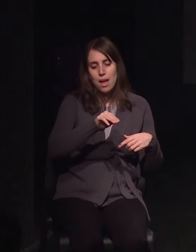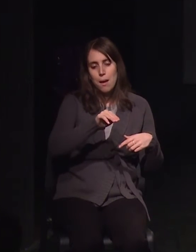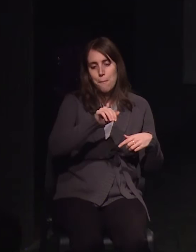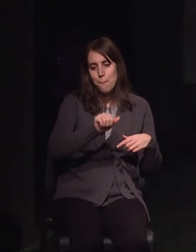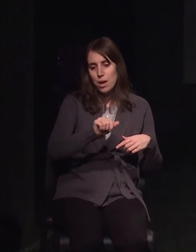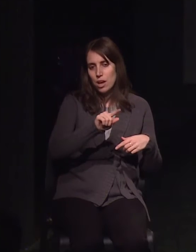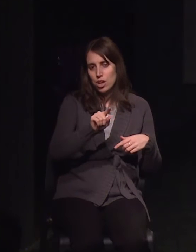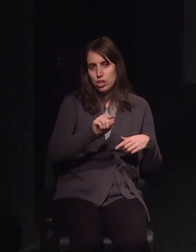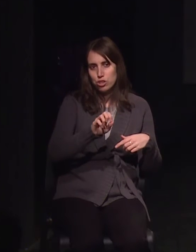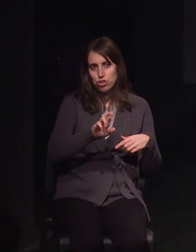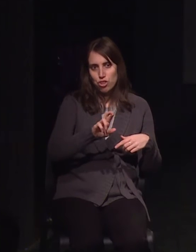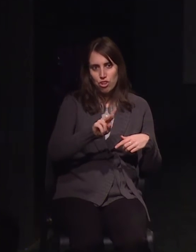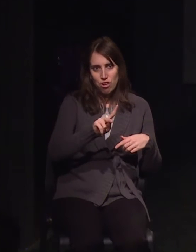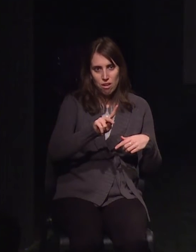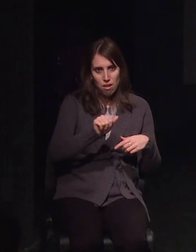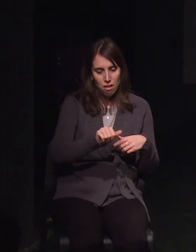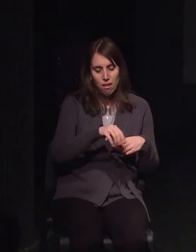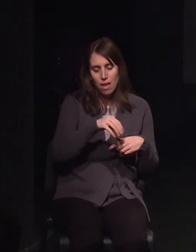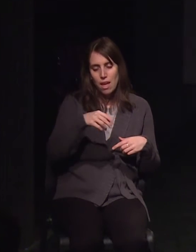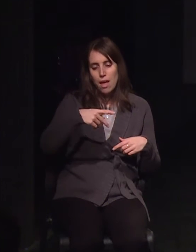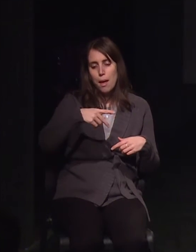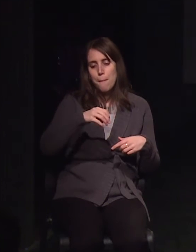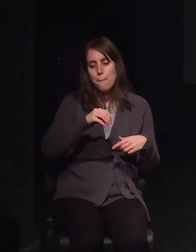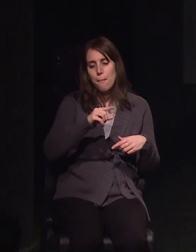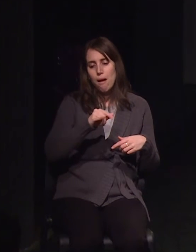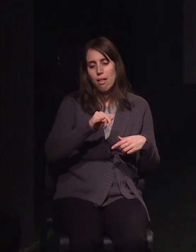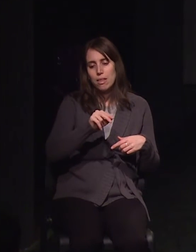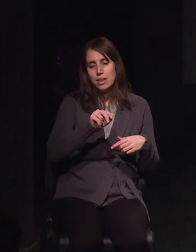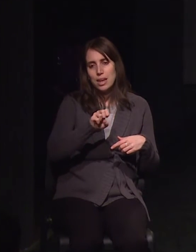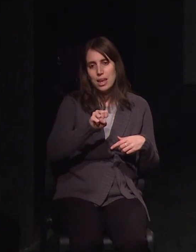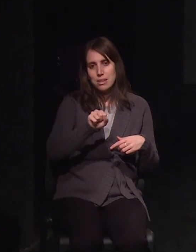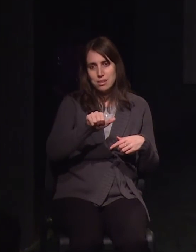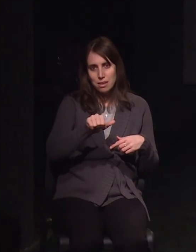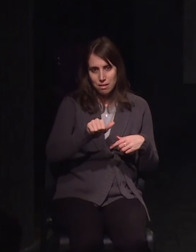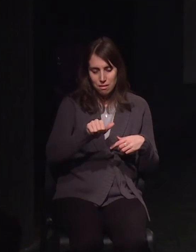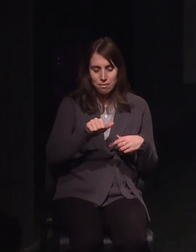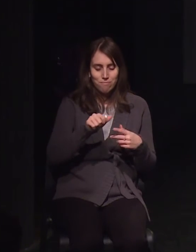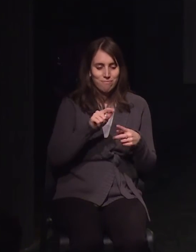all those things that I had in my training, but they are now for this moment.